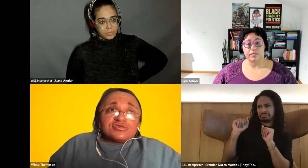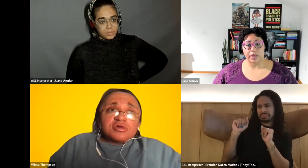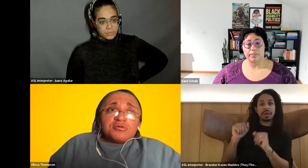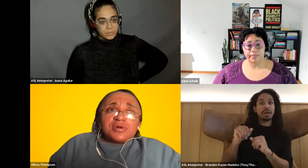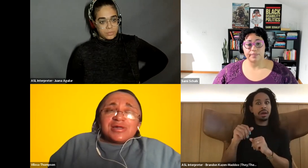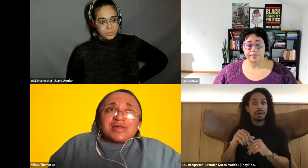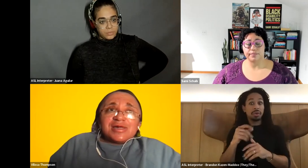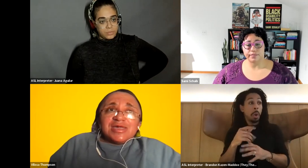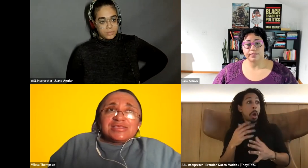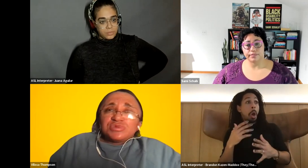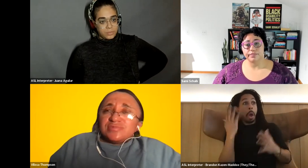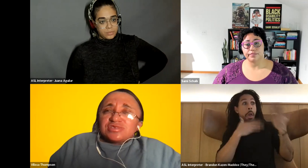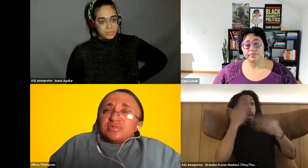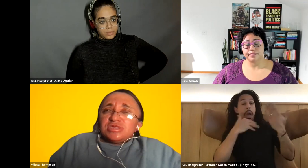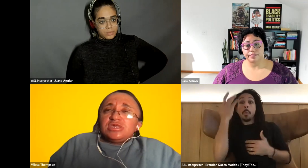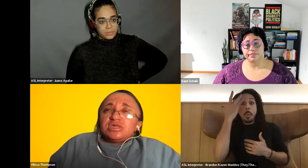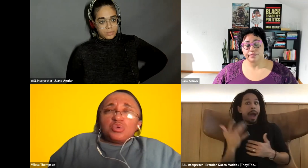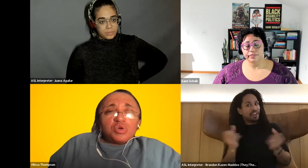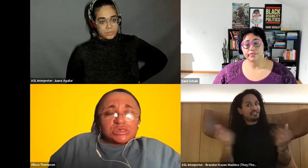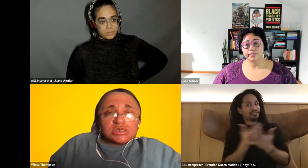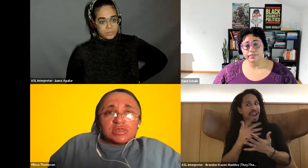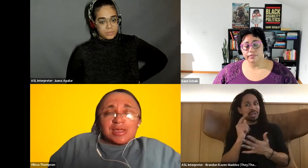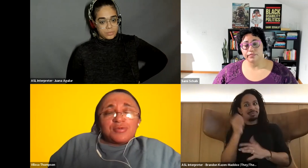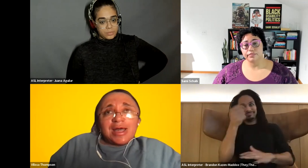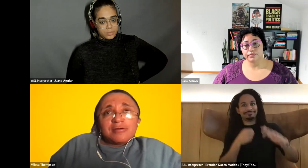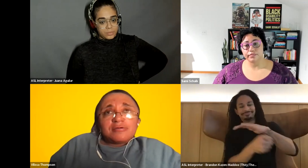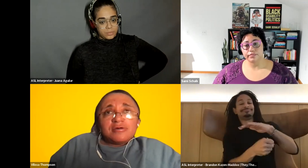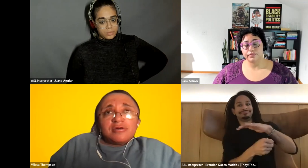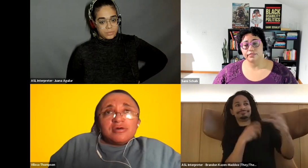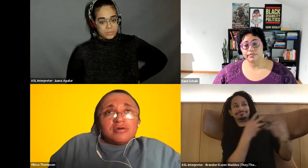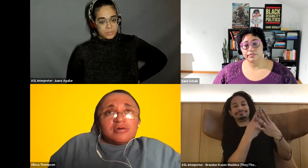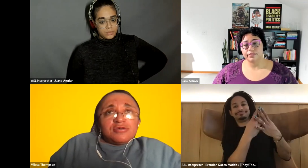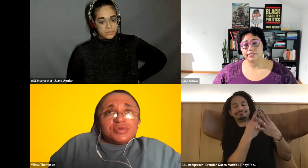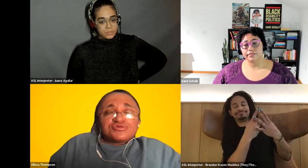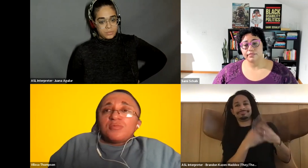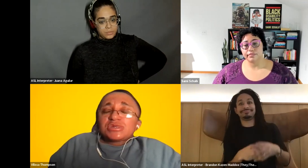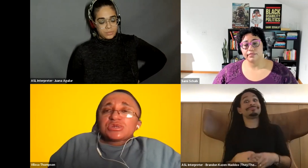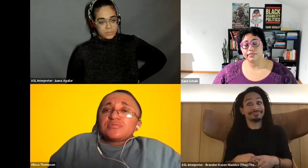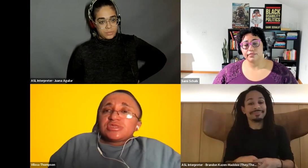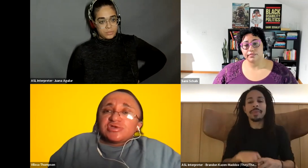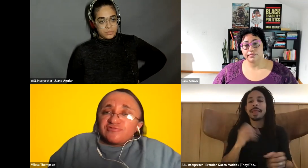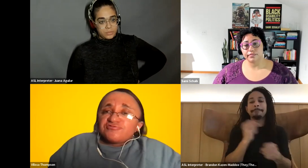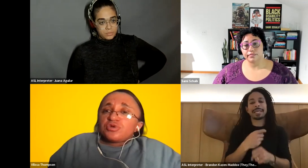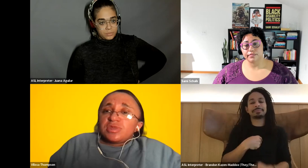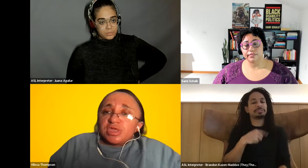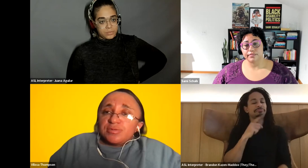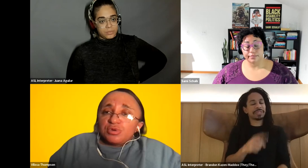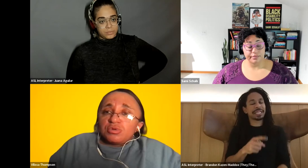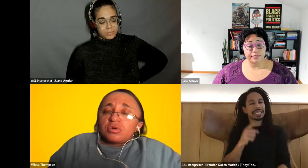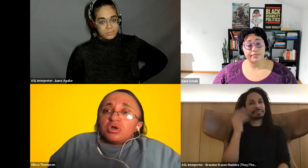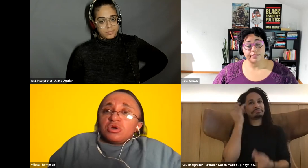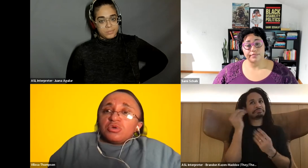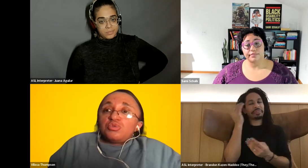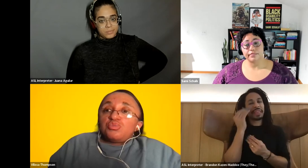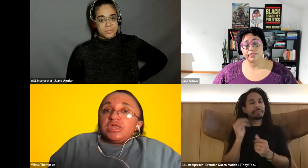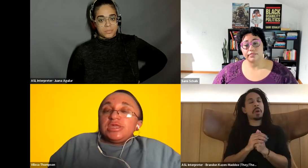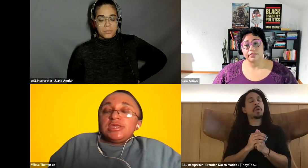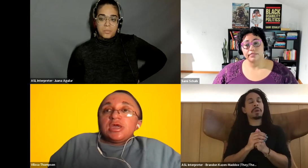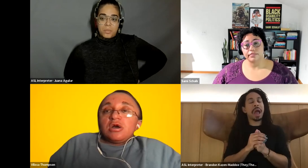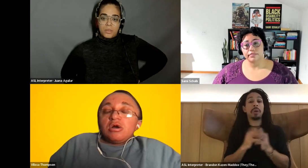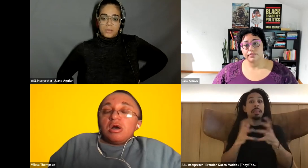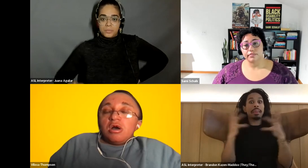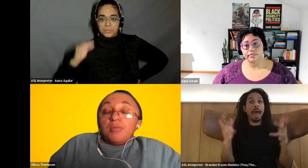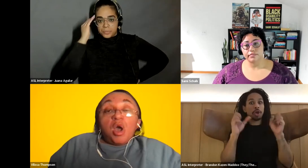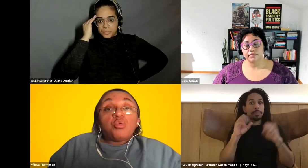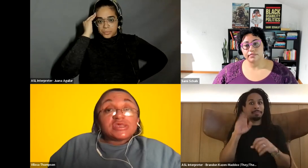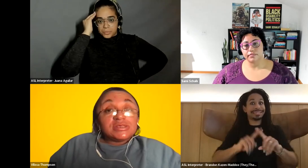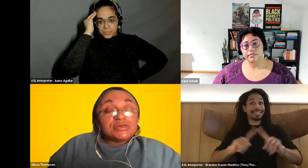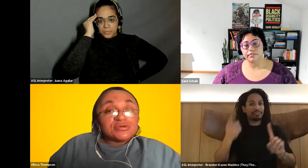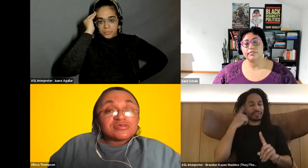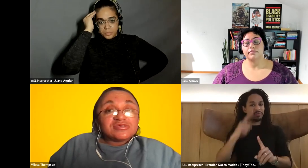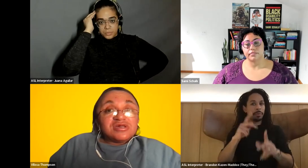Vilissa Thompson: So it just really makes me question like, wow. you know, so much could have been different for so many people who we uphold as leaders.